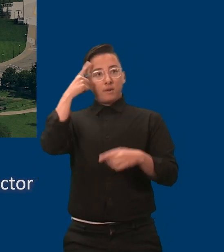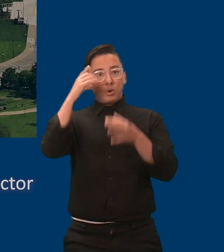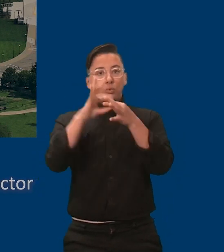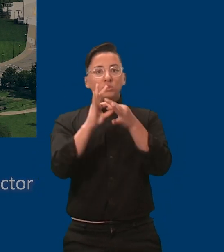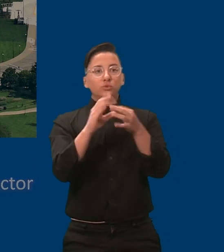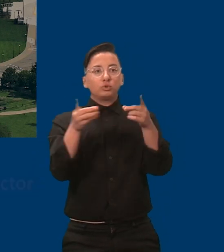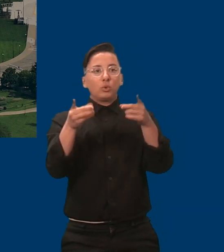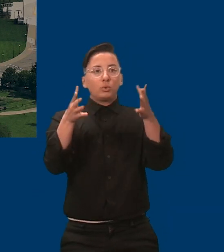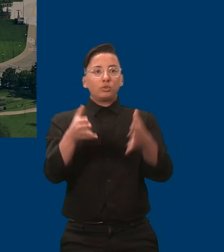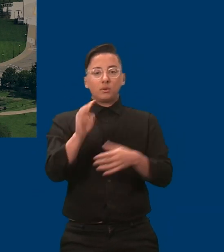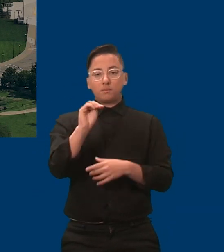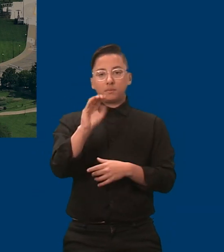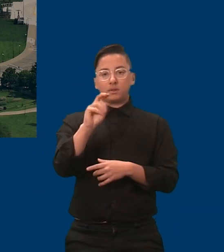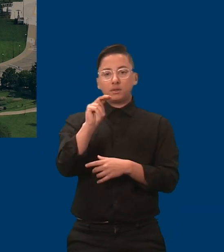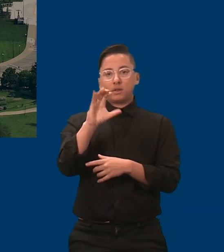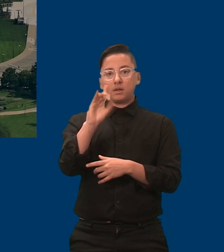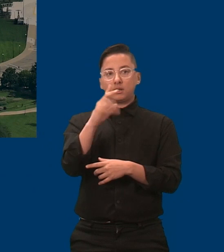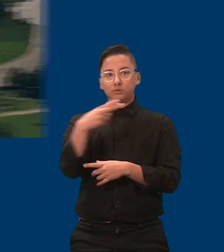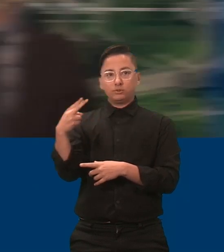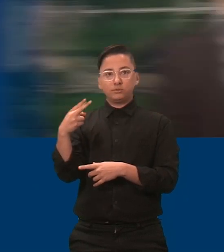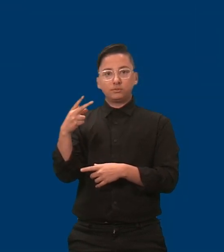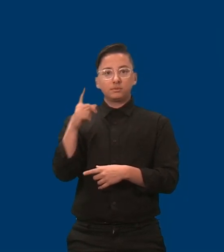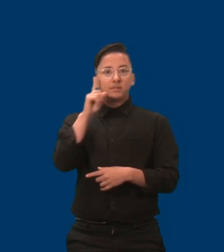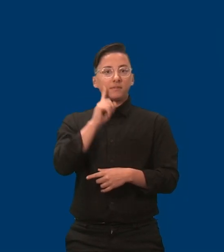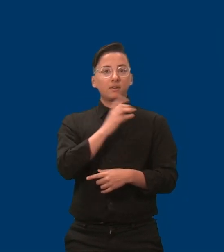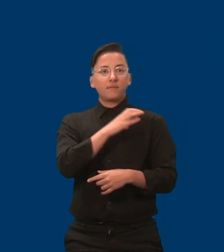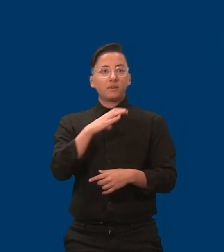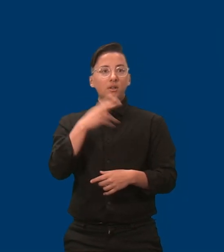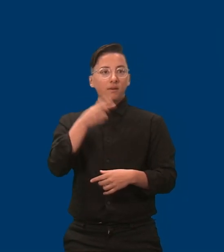of Hearing, Alicia Lane.